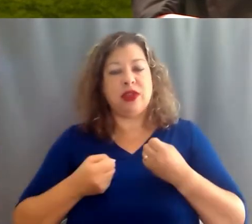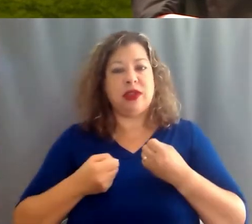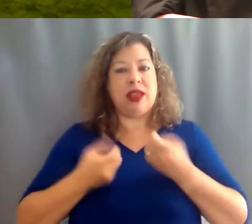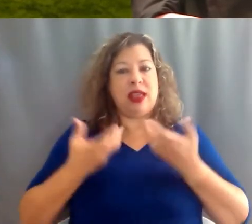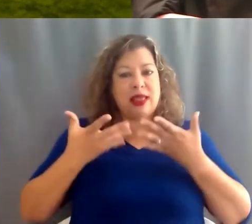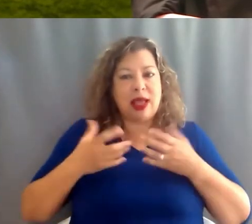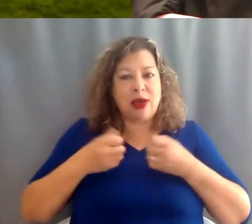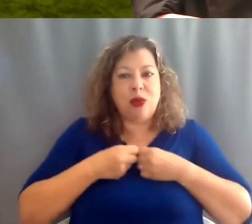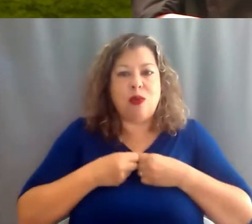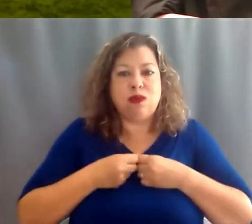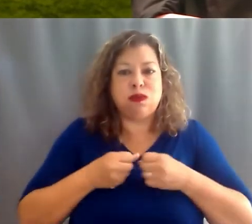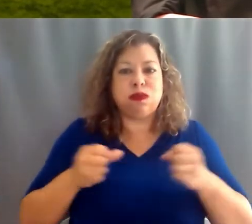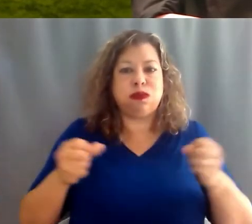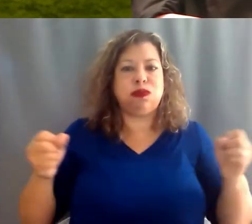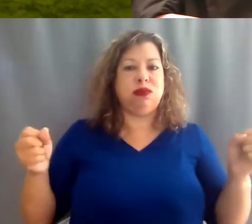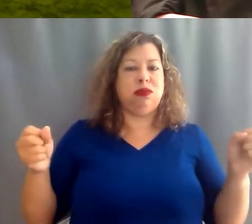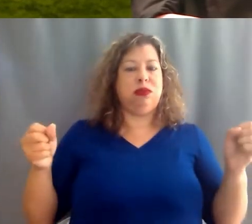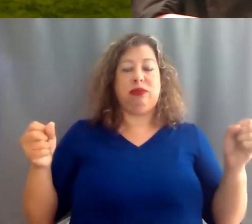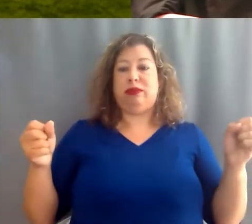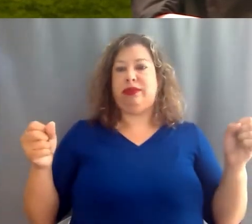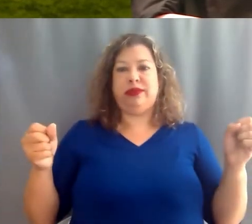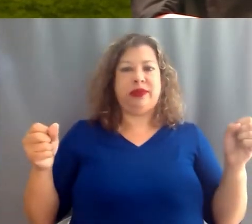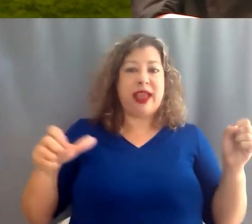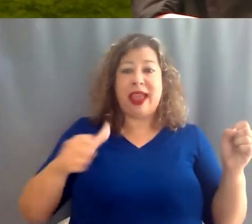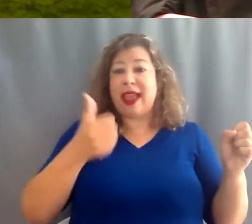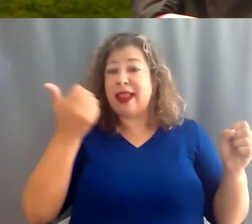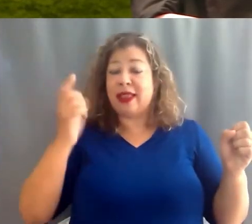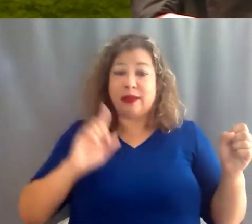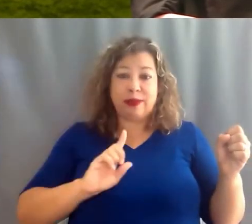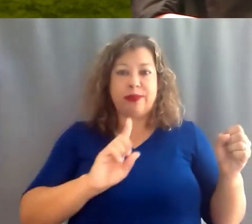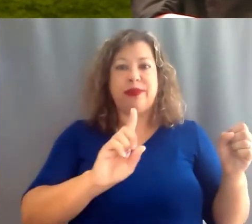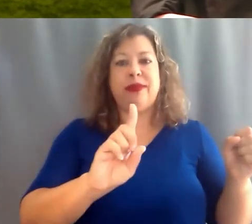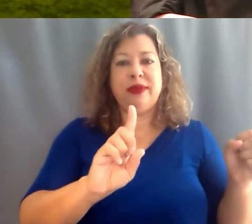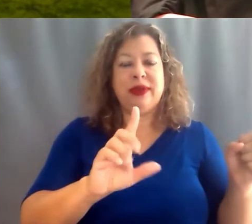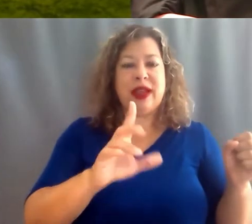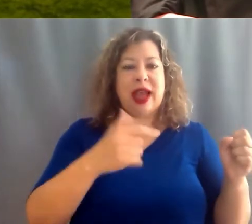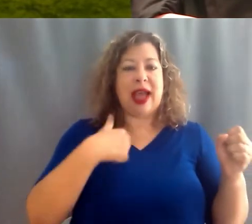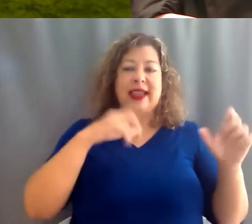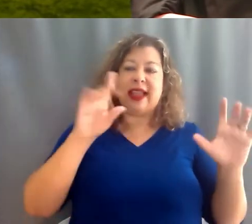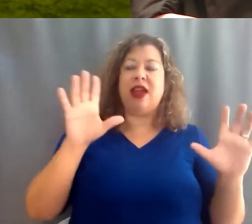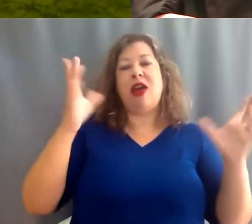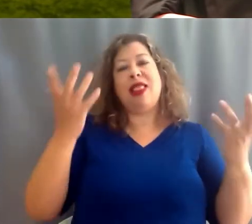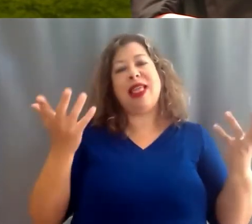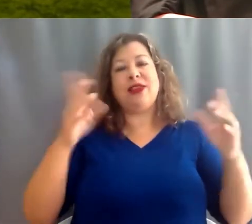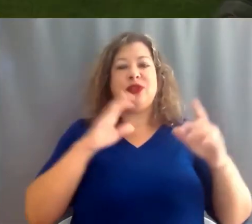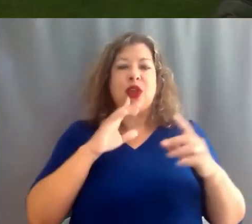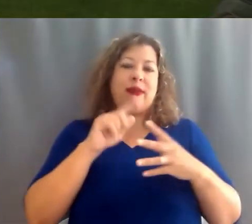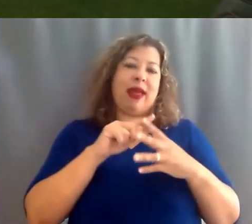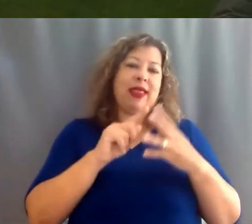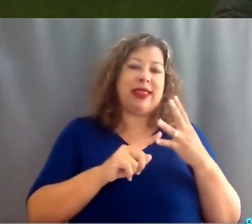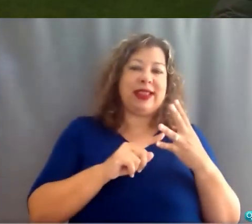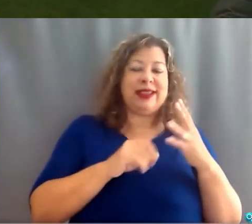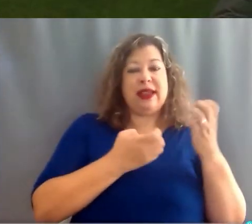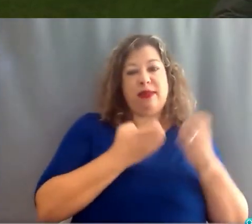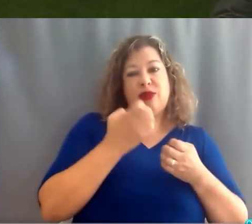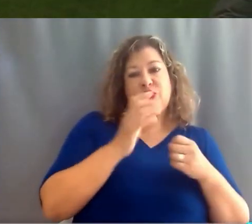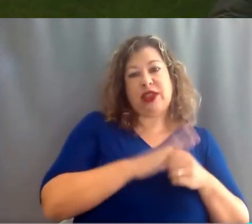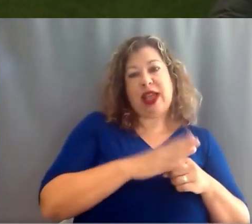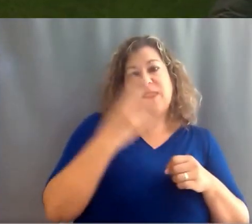could walk through that door. I can't prepackage: Let's talk about these emotions on Wednesday for 13 minutes. It doesn't work like that.